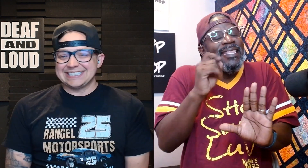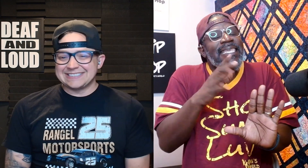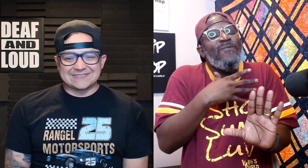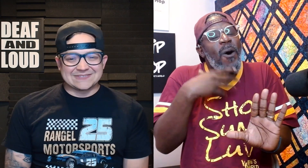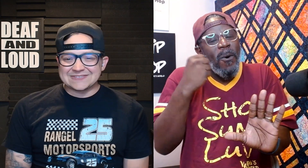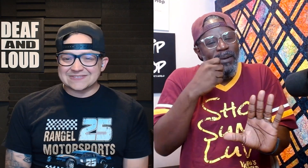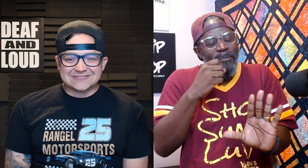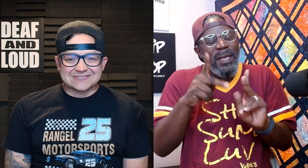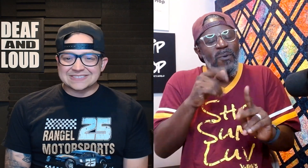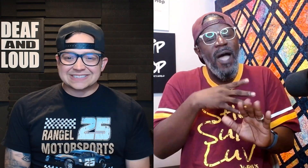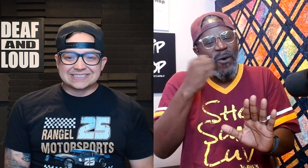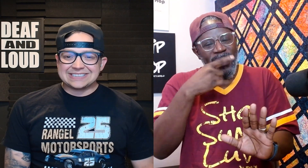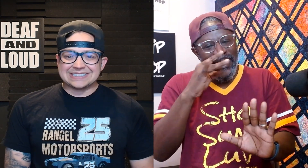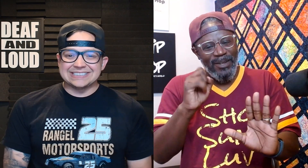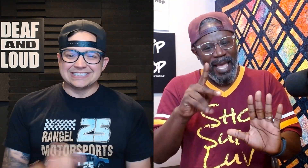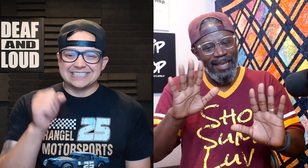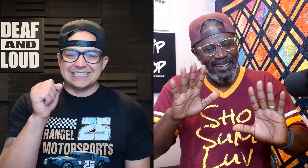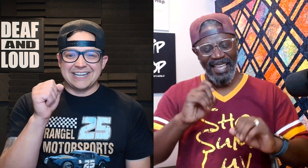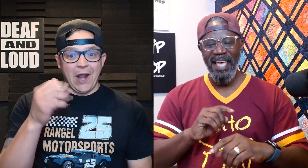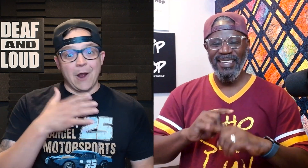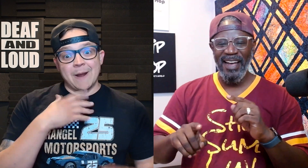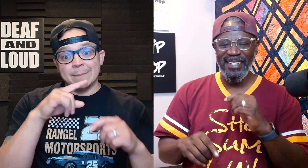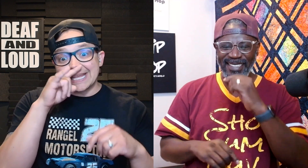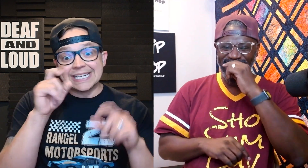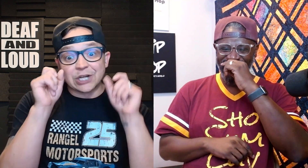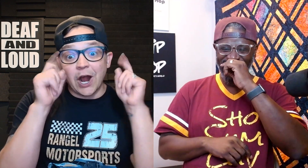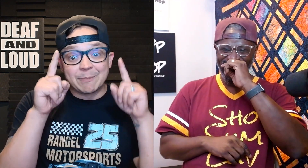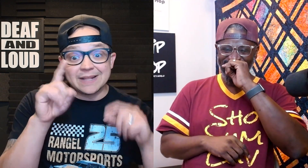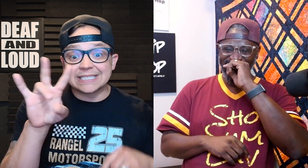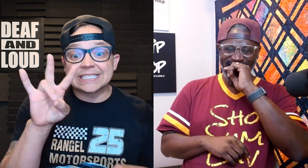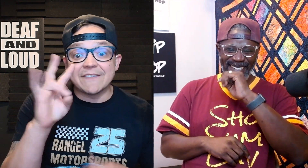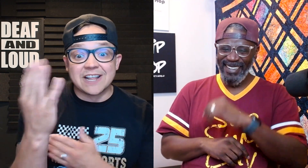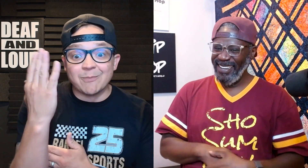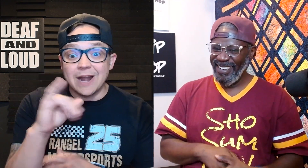This is for older people who have older kids, okay? My kids are up at like, seven in the morning.